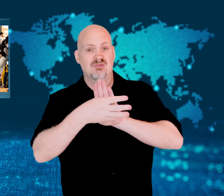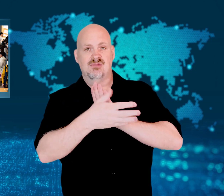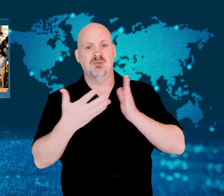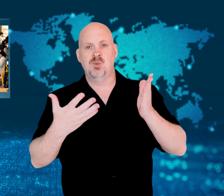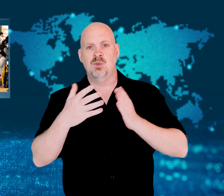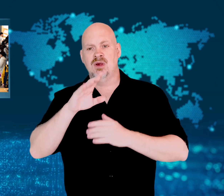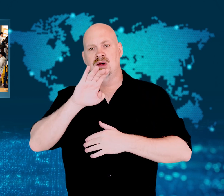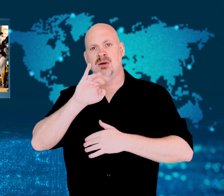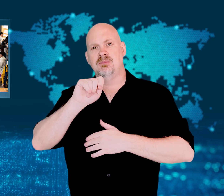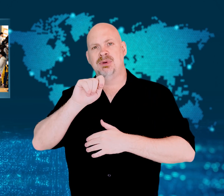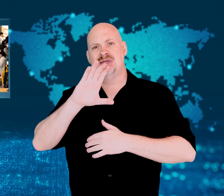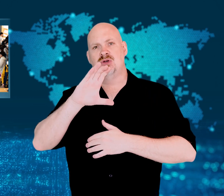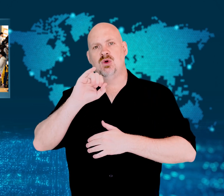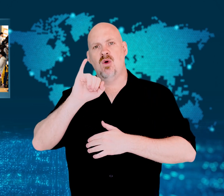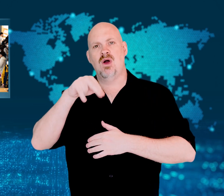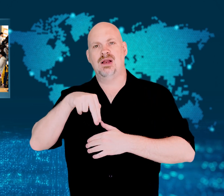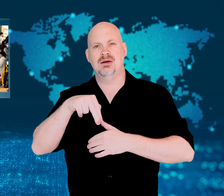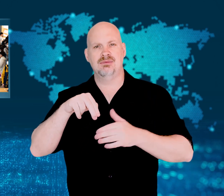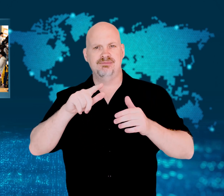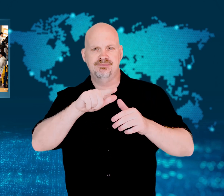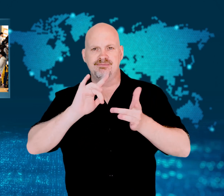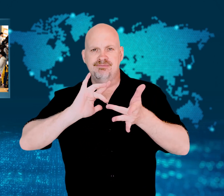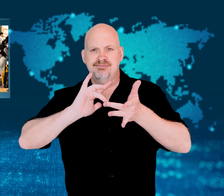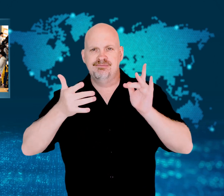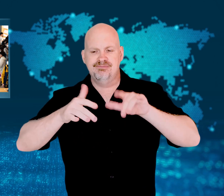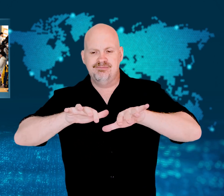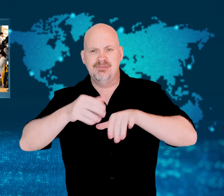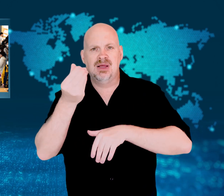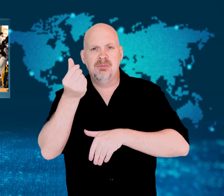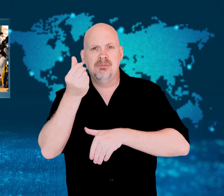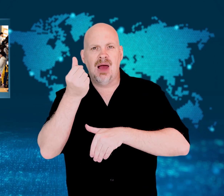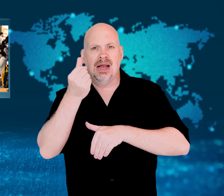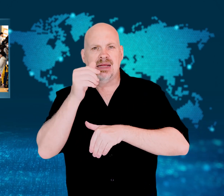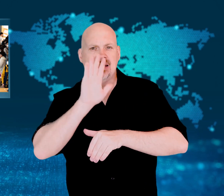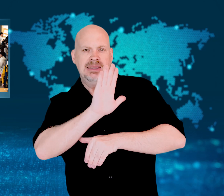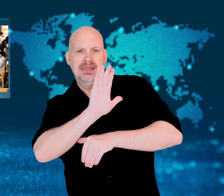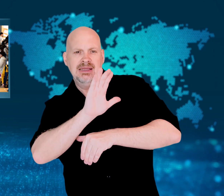they see as less risky assets.